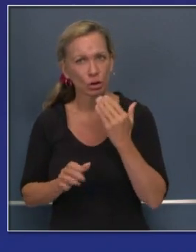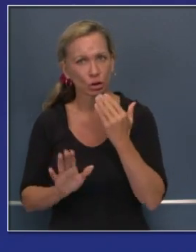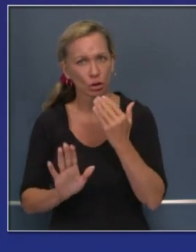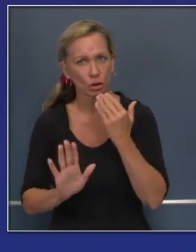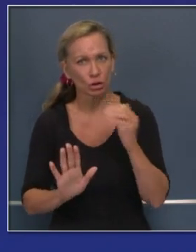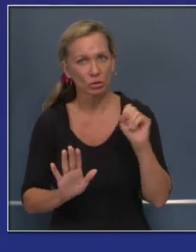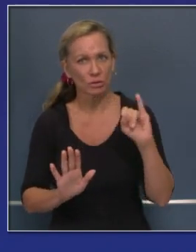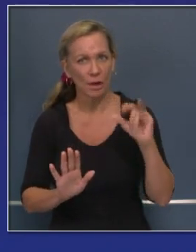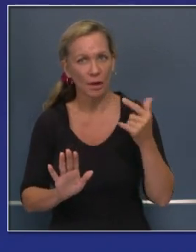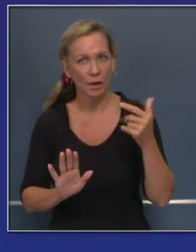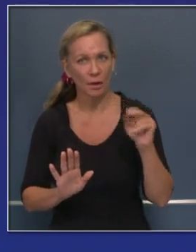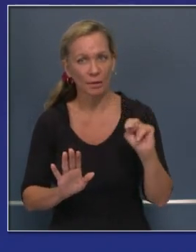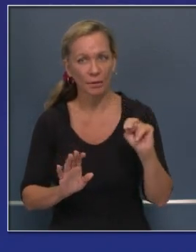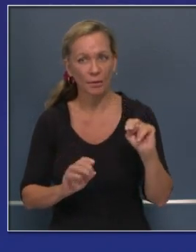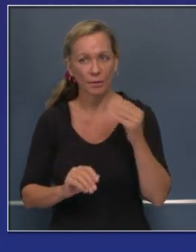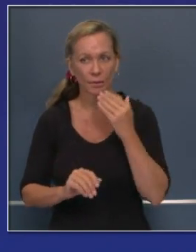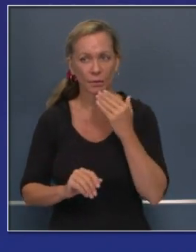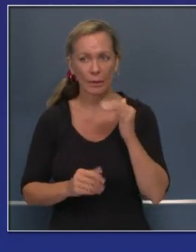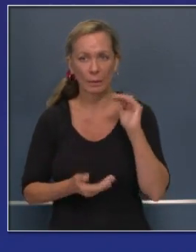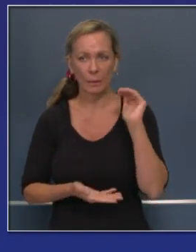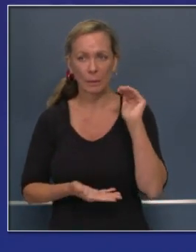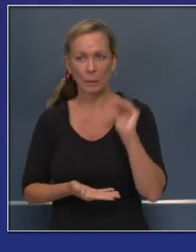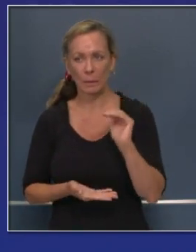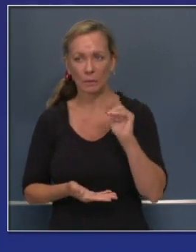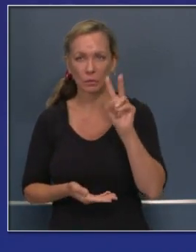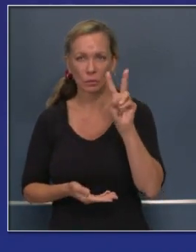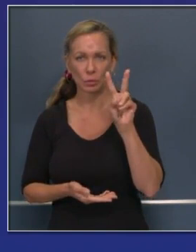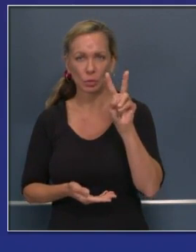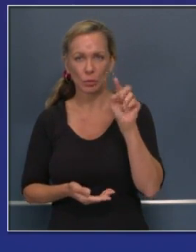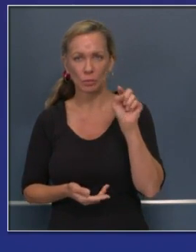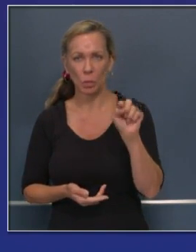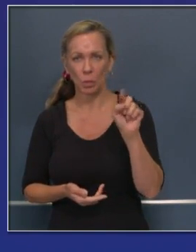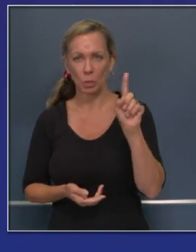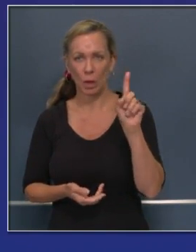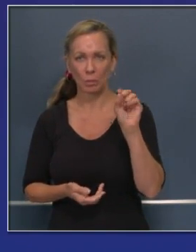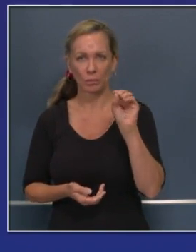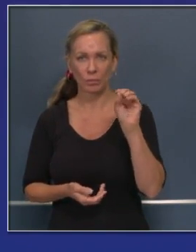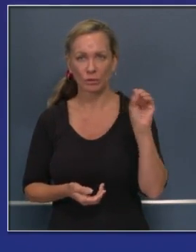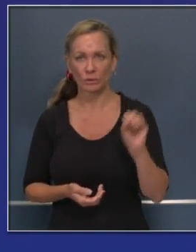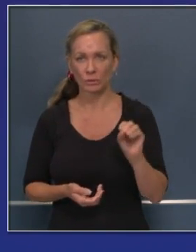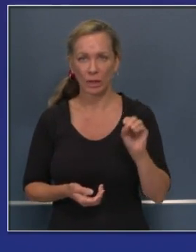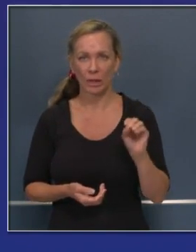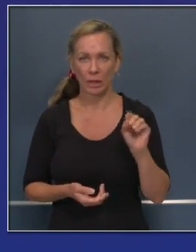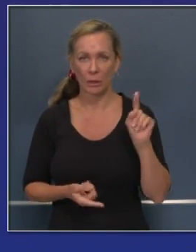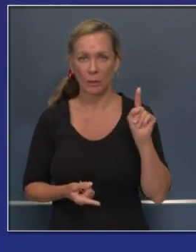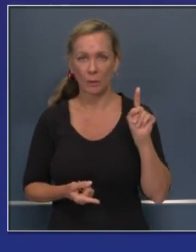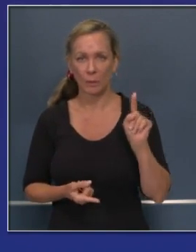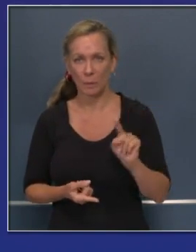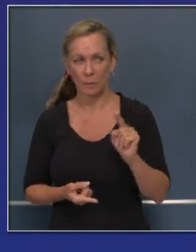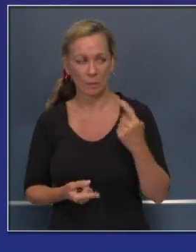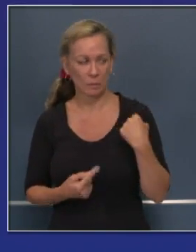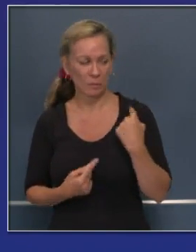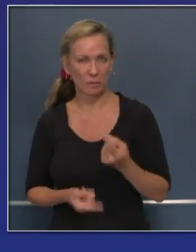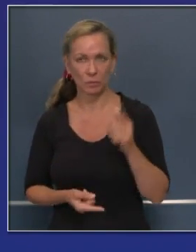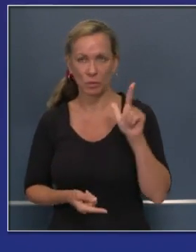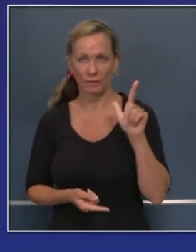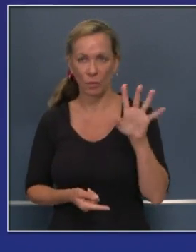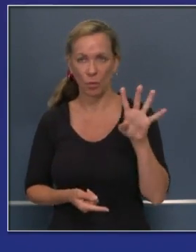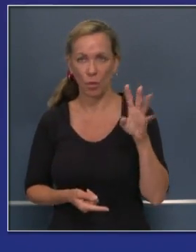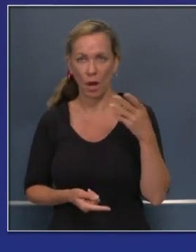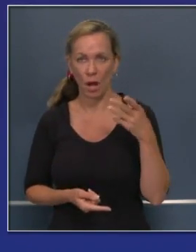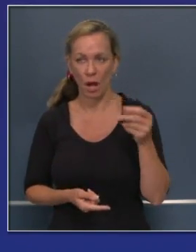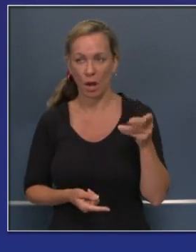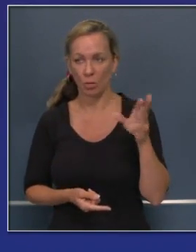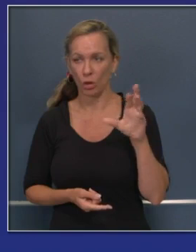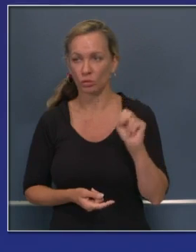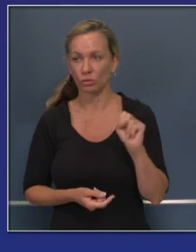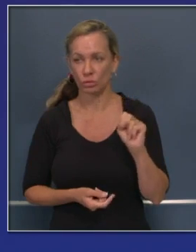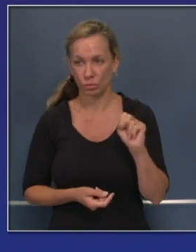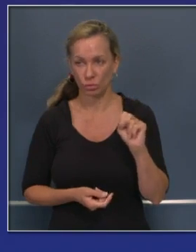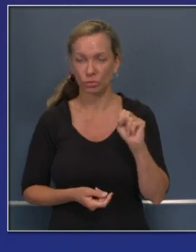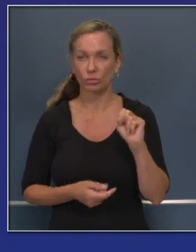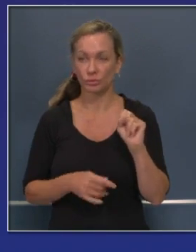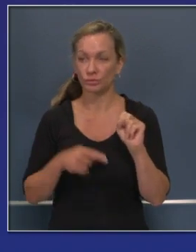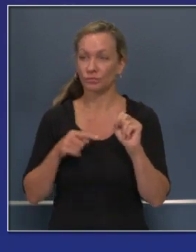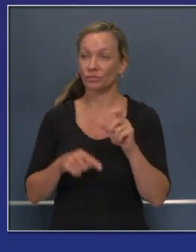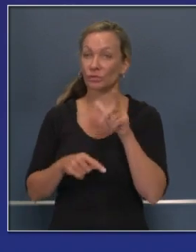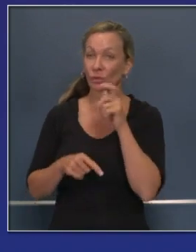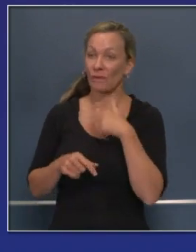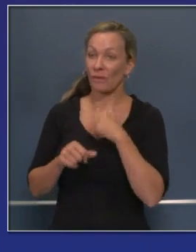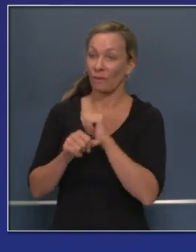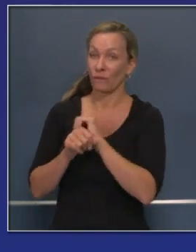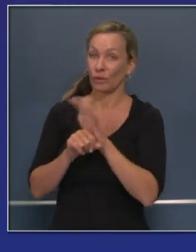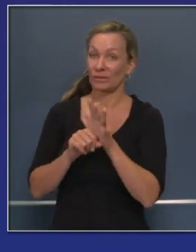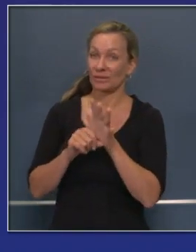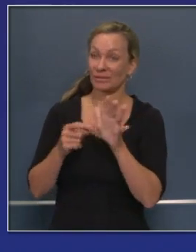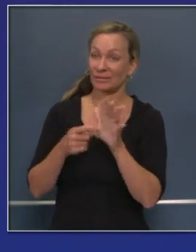WE HAVE A 20% DECREASE, CONTINUING TO TREND IN THE VERY ENCOURAGING DIRECTION.